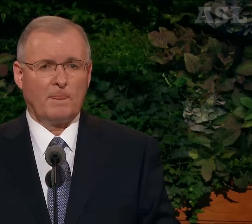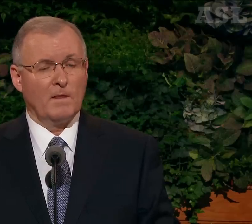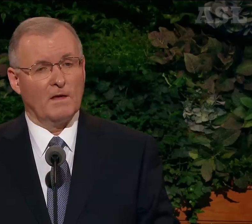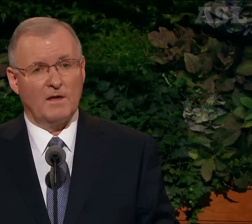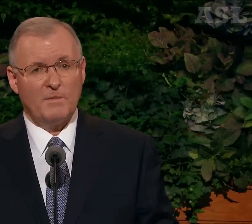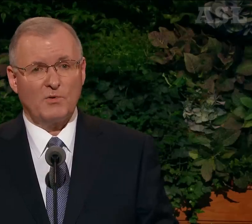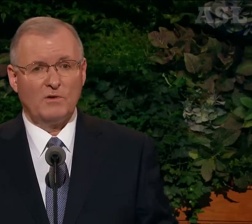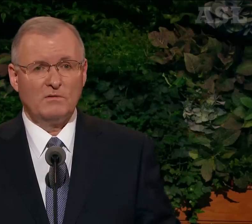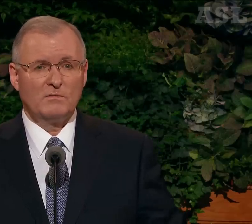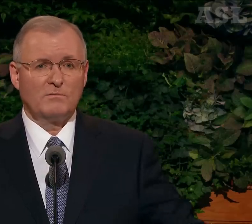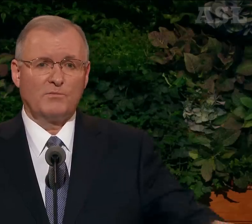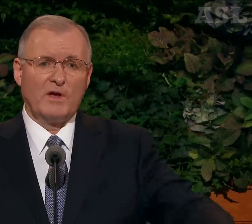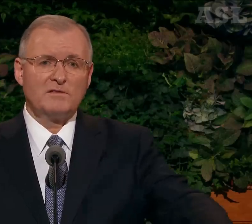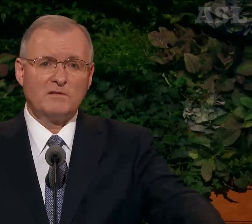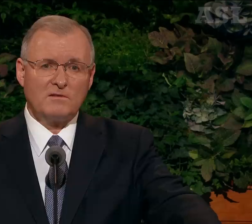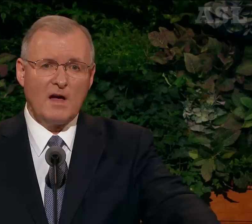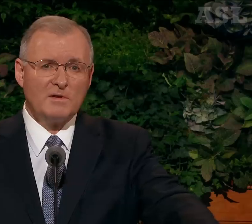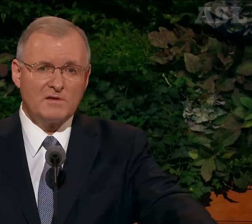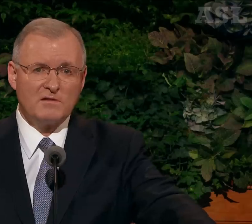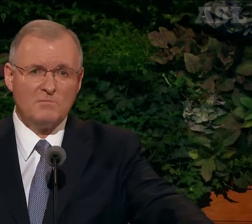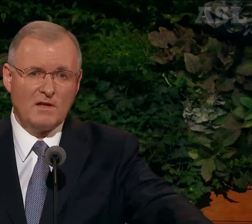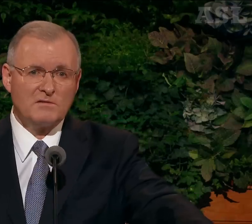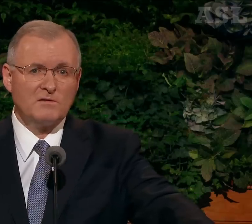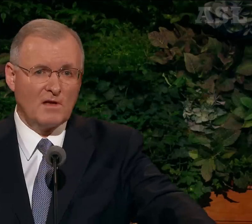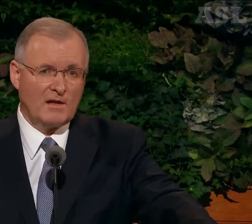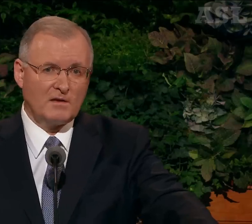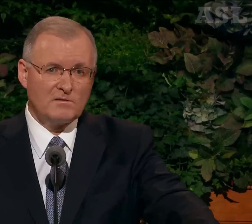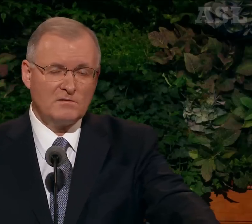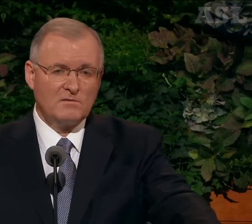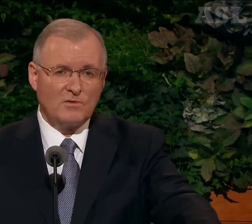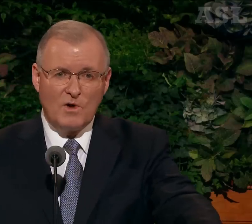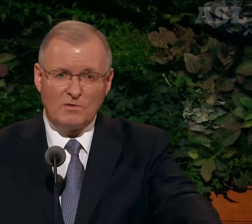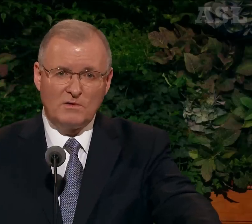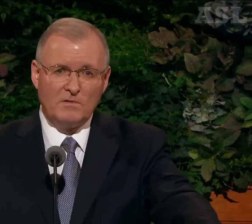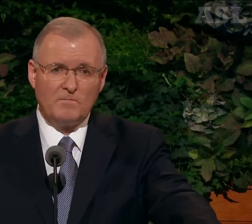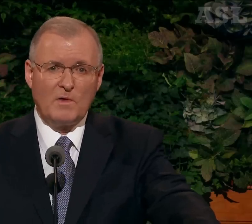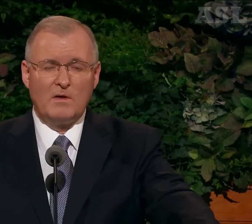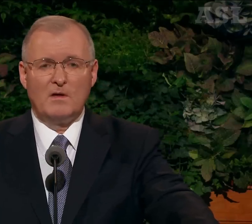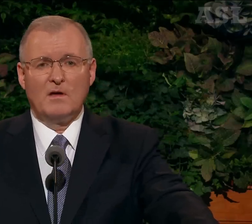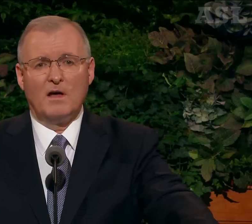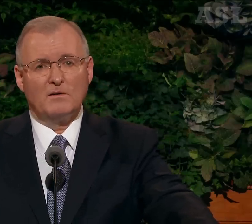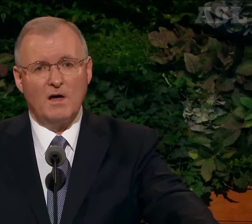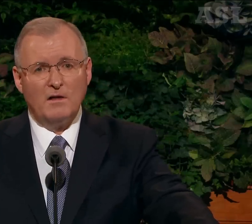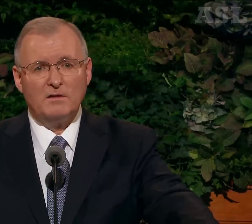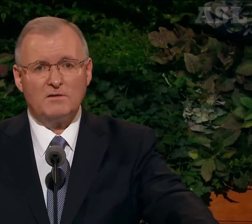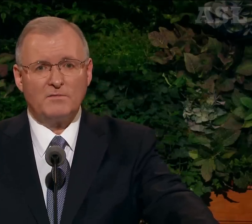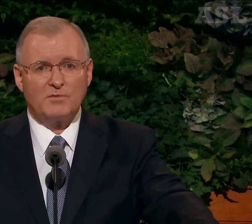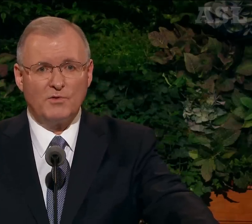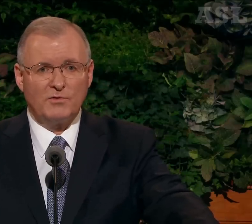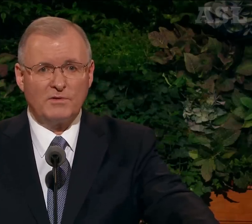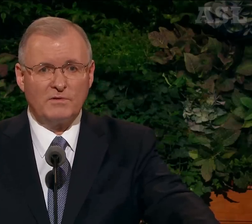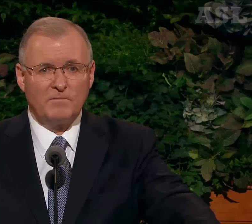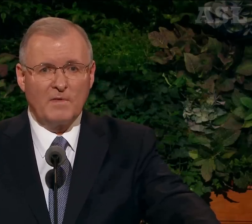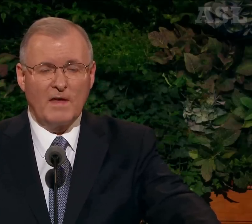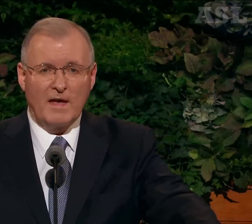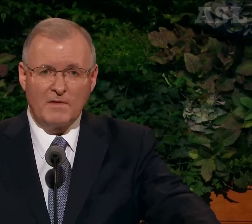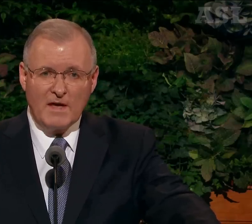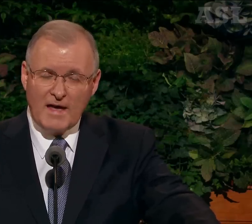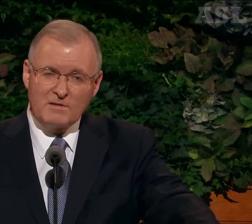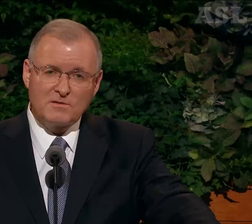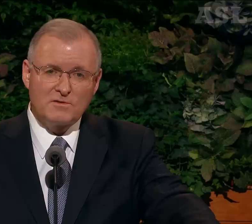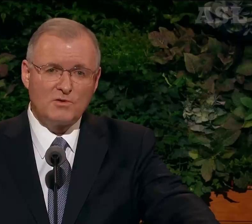KNOW IF I KNOW ENOUGH."